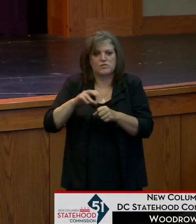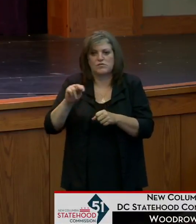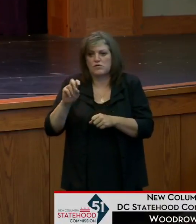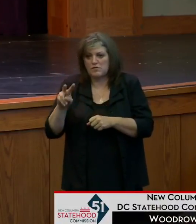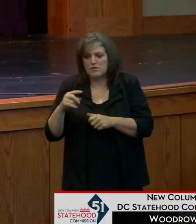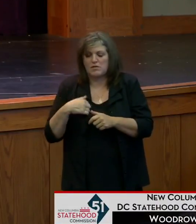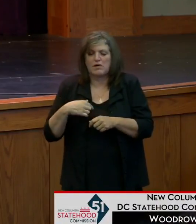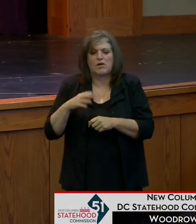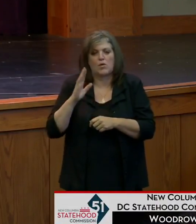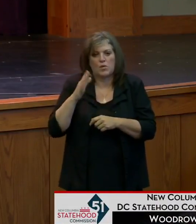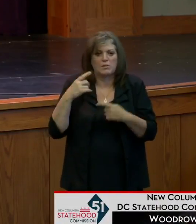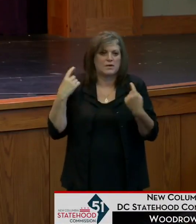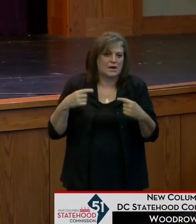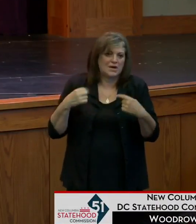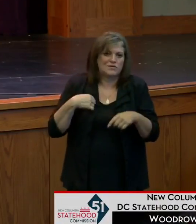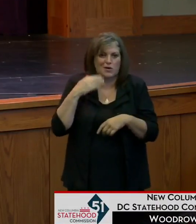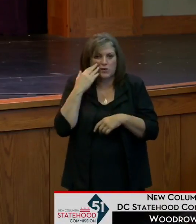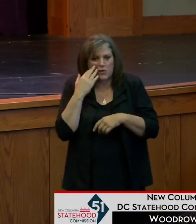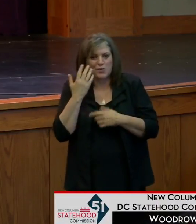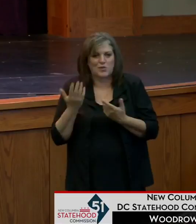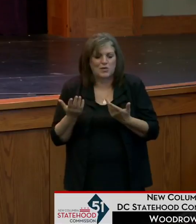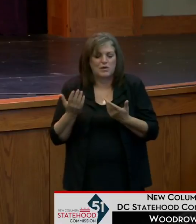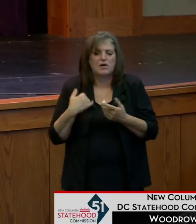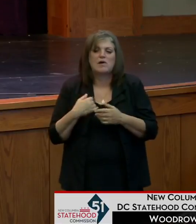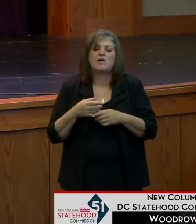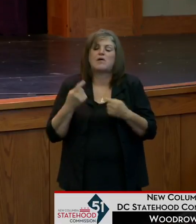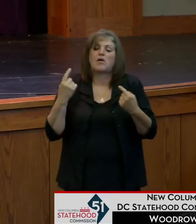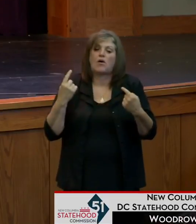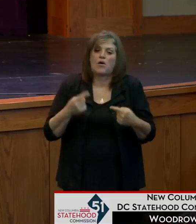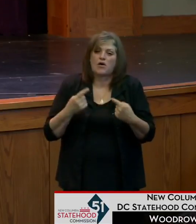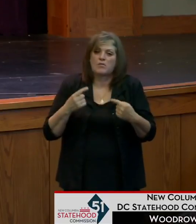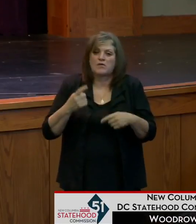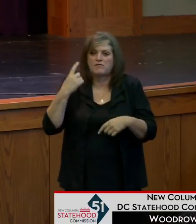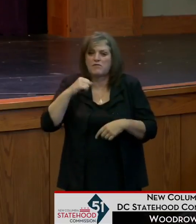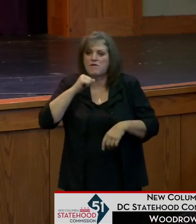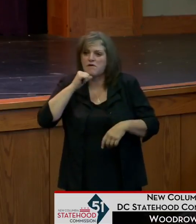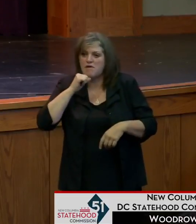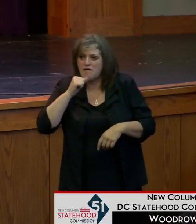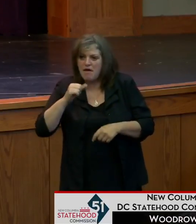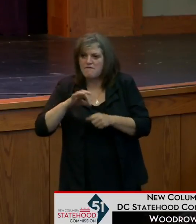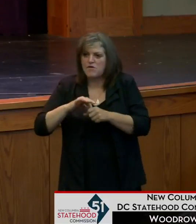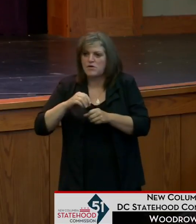WILL BE CONTROVERSIAL BUT THE ARGUMENT NOT TO VOTE IN NOVEMBER